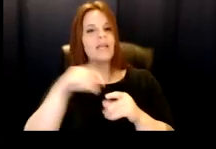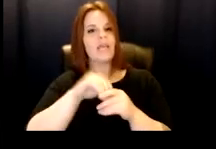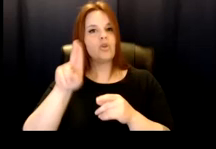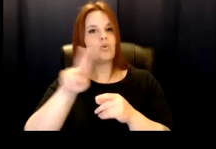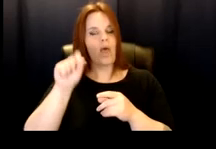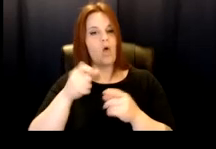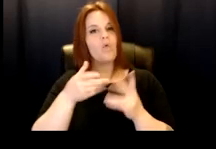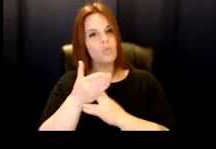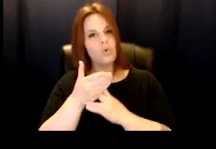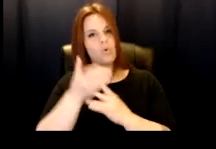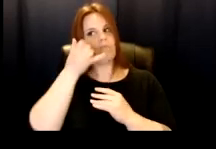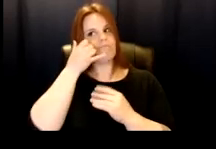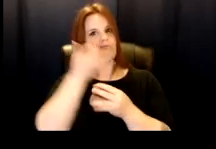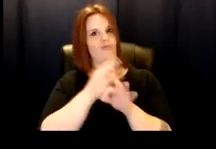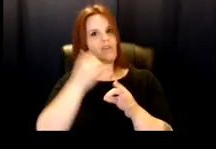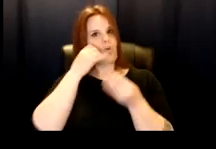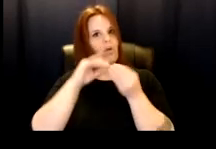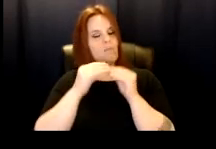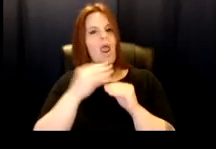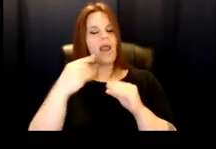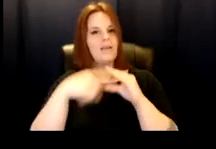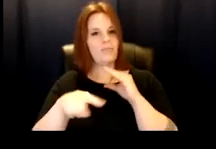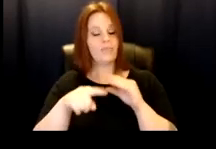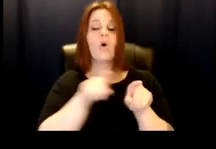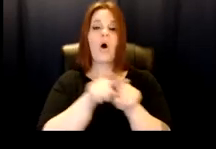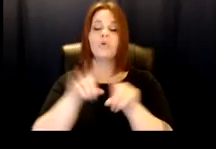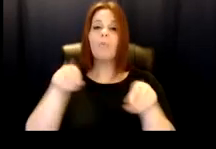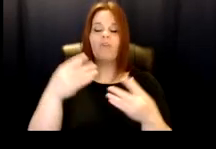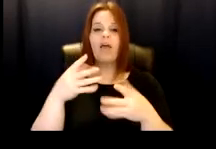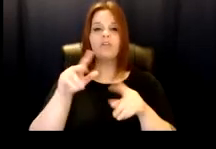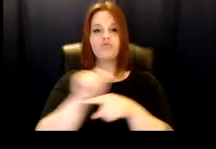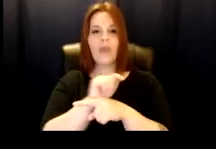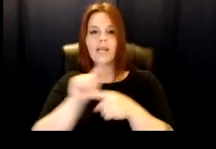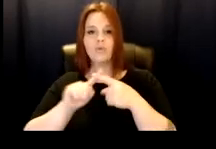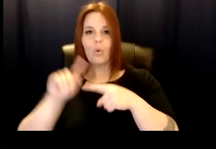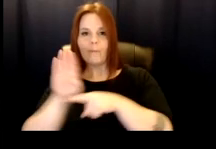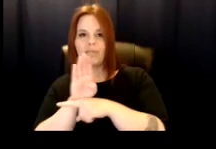and E mail. Regional centers provide training to businesses, nonprofits, state agencies